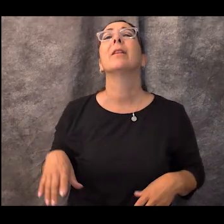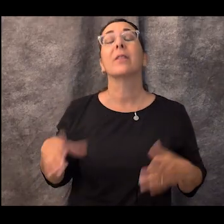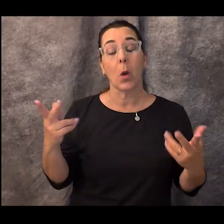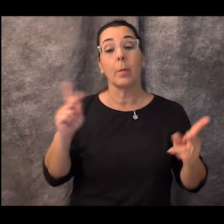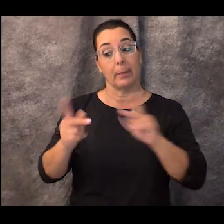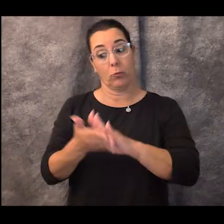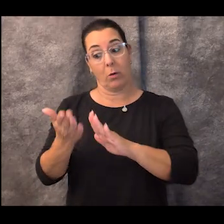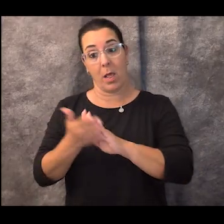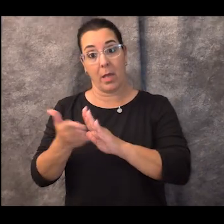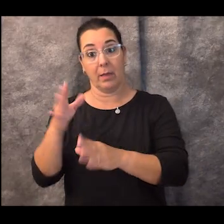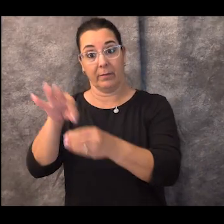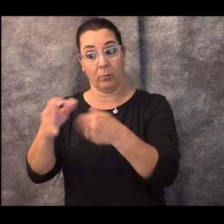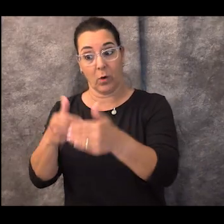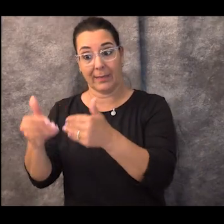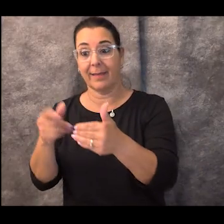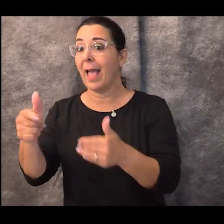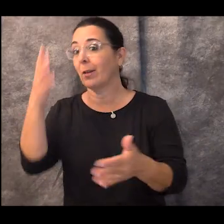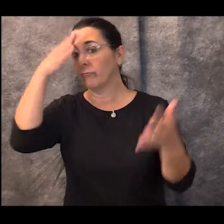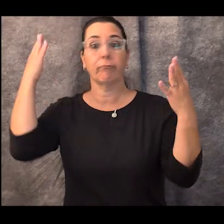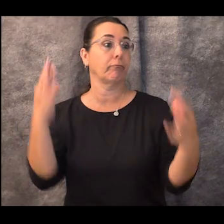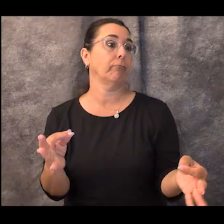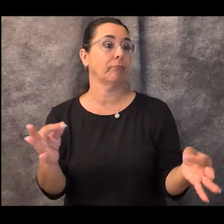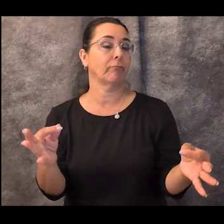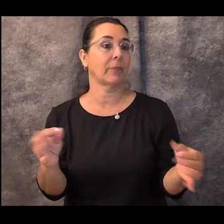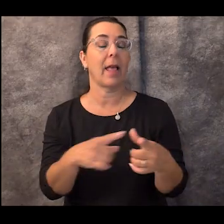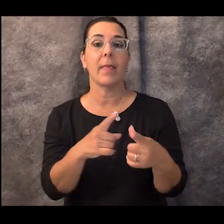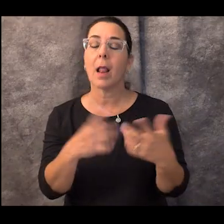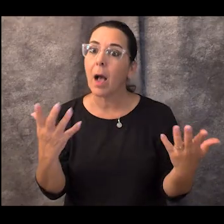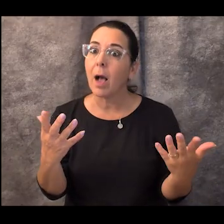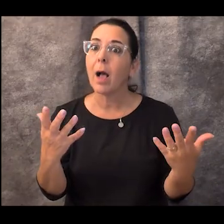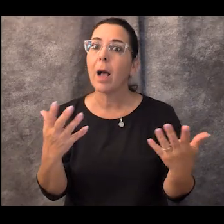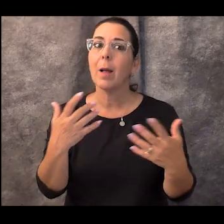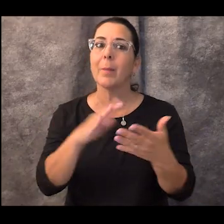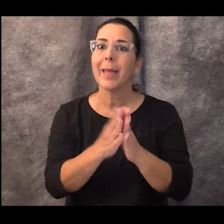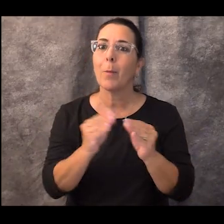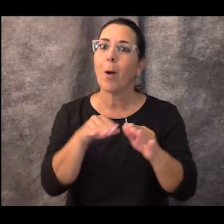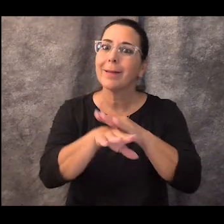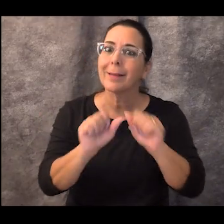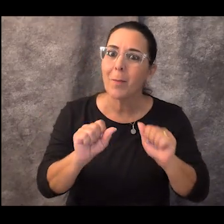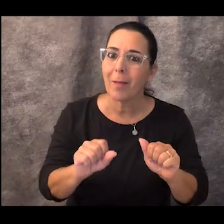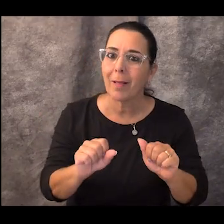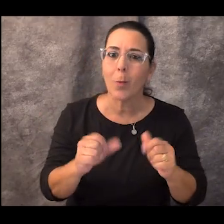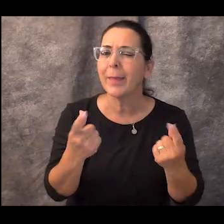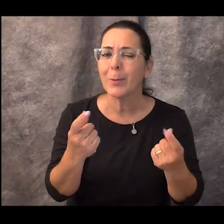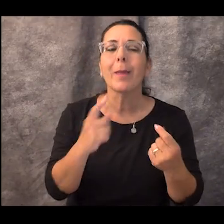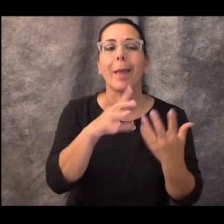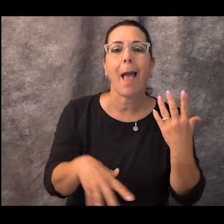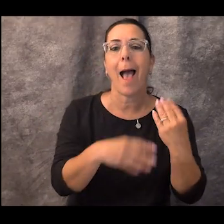that actually just make things a lot more accessible for everyone, right? They added early voting or expanded their early voting.